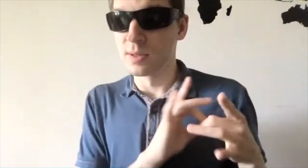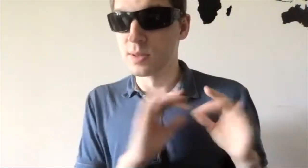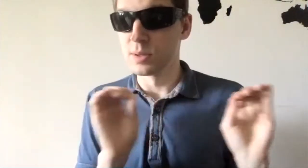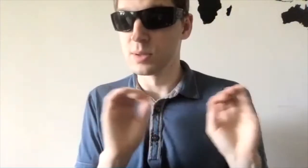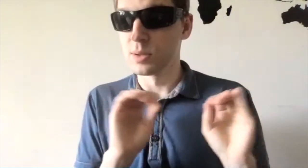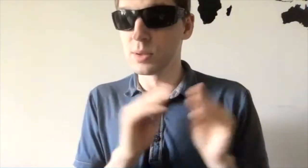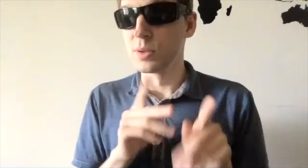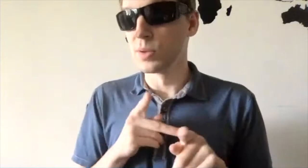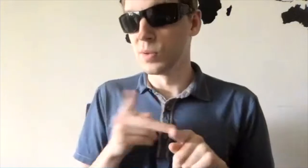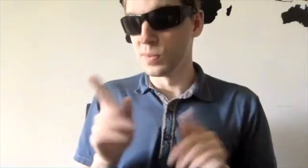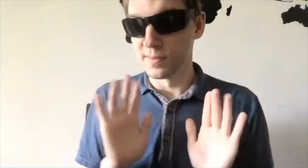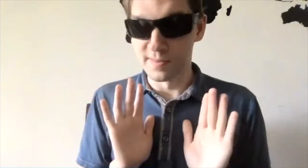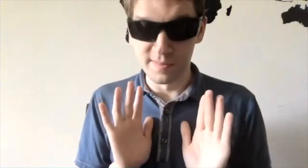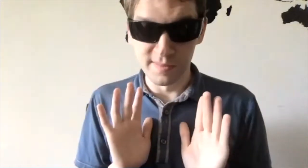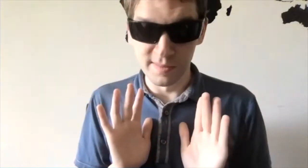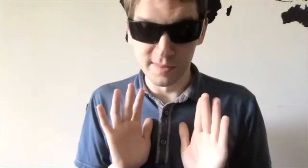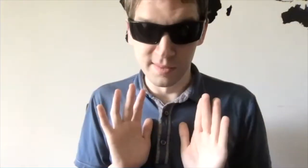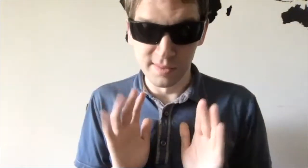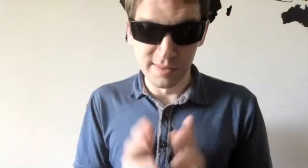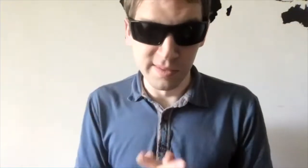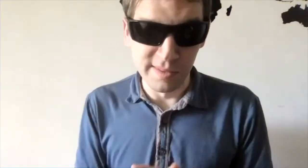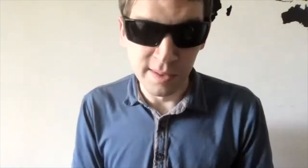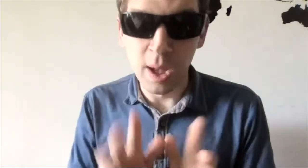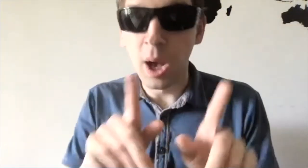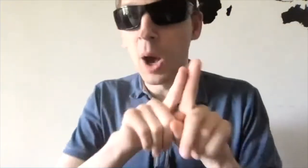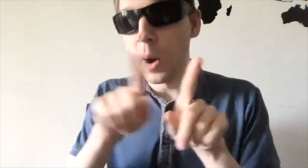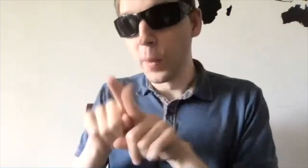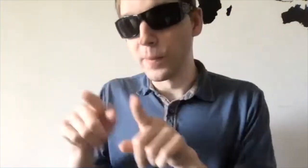It just helps keep roles clarified and keeps everyone professional.